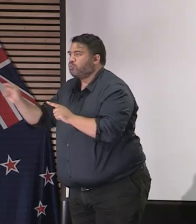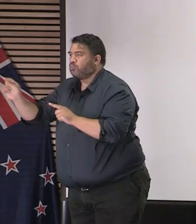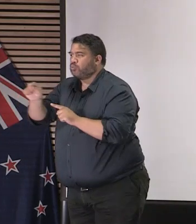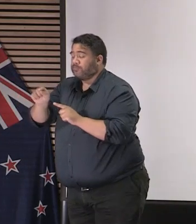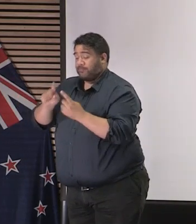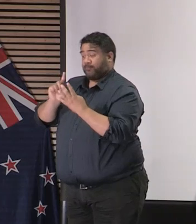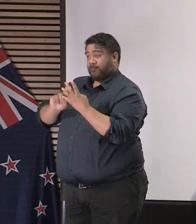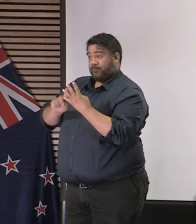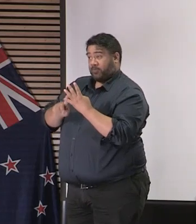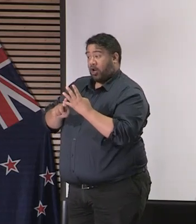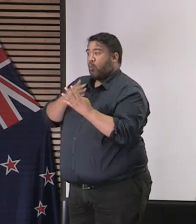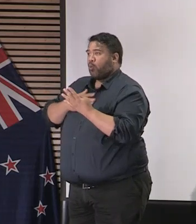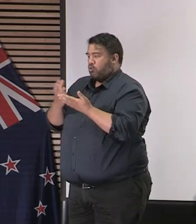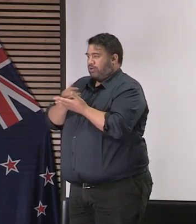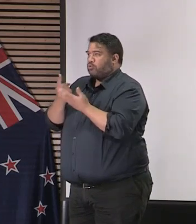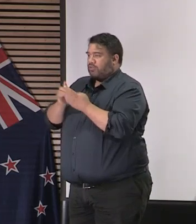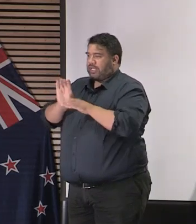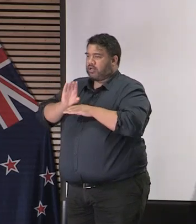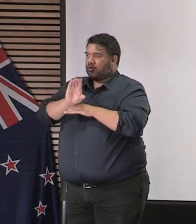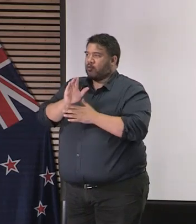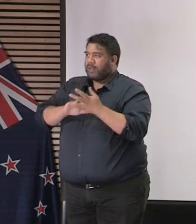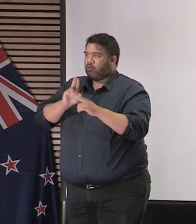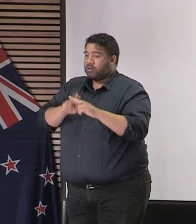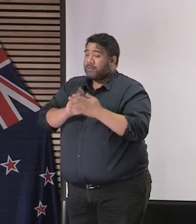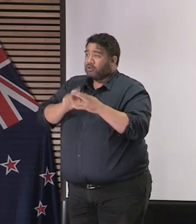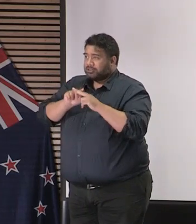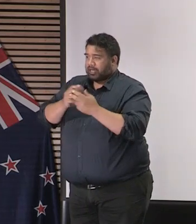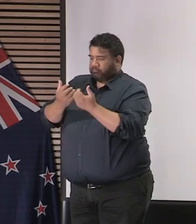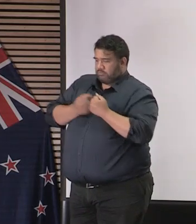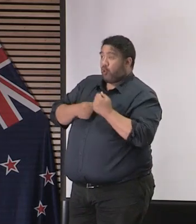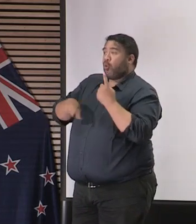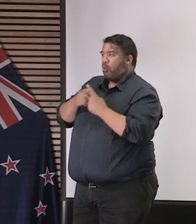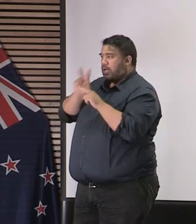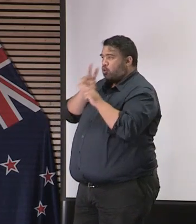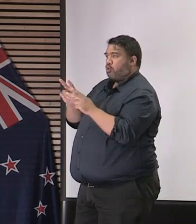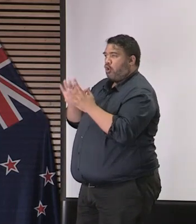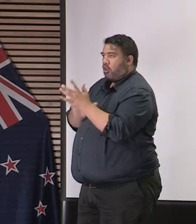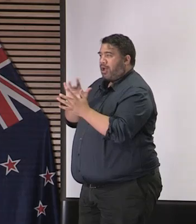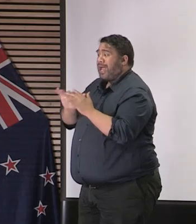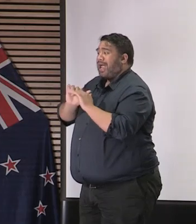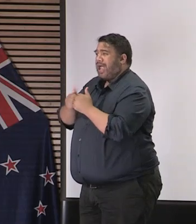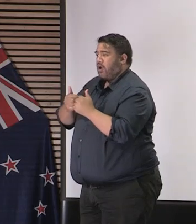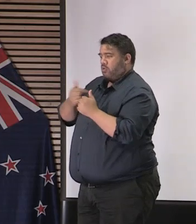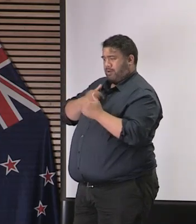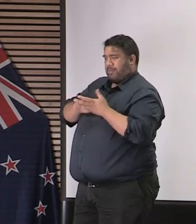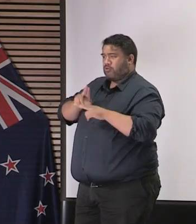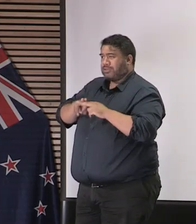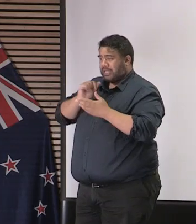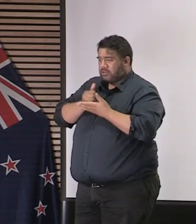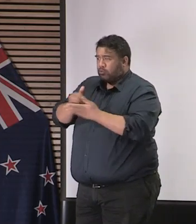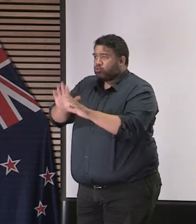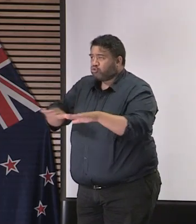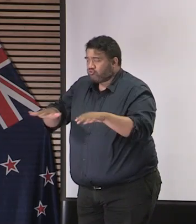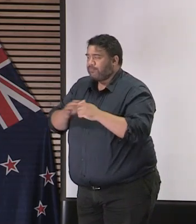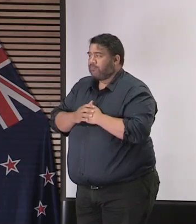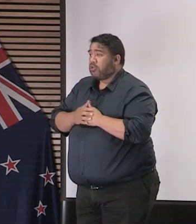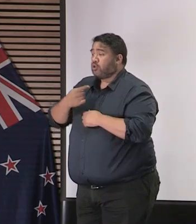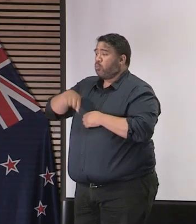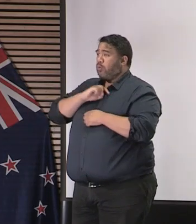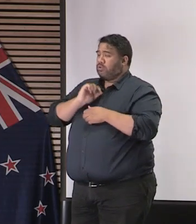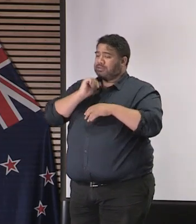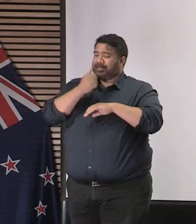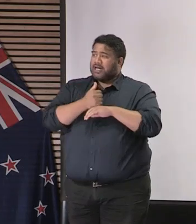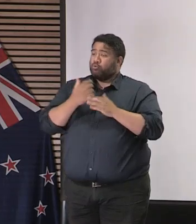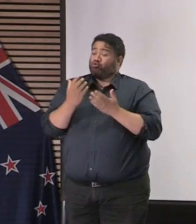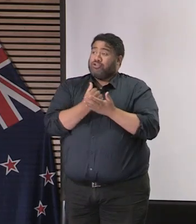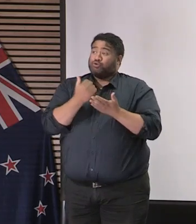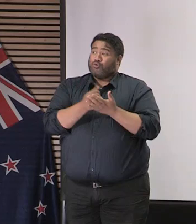and other communities. The is